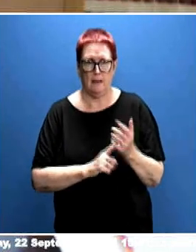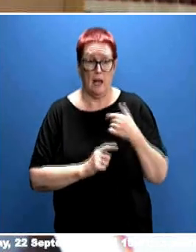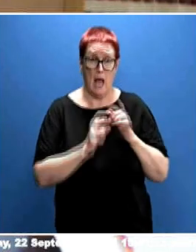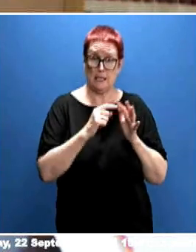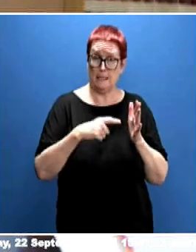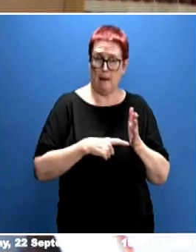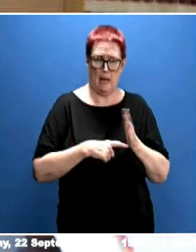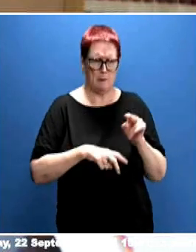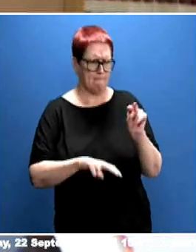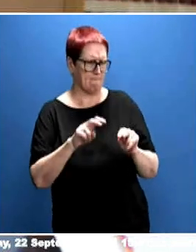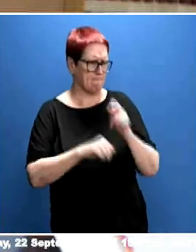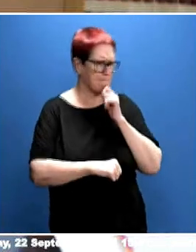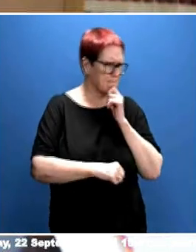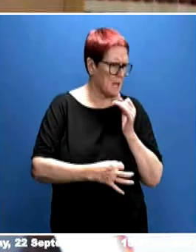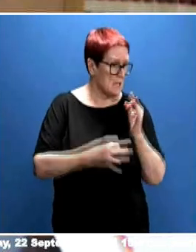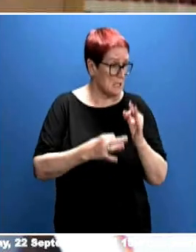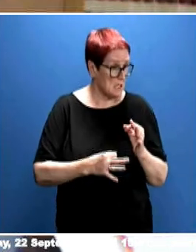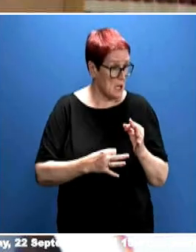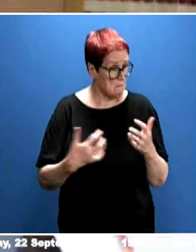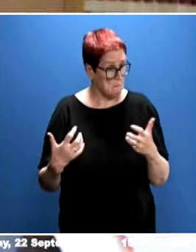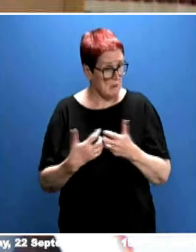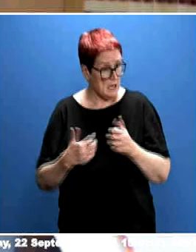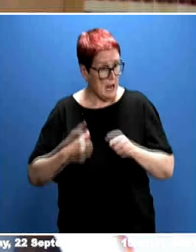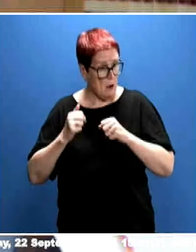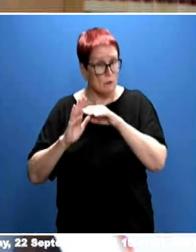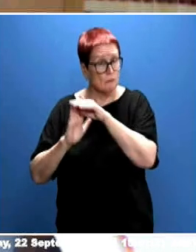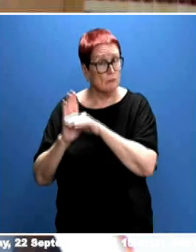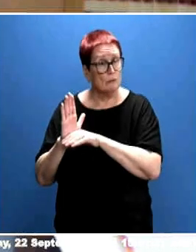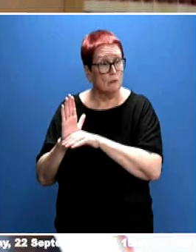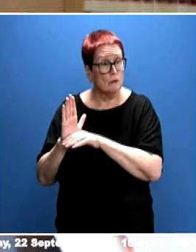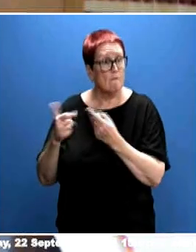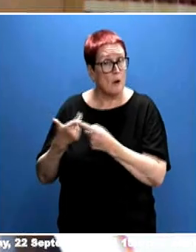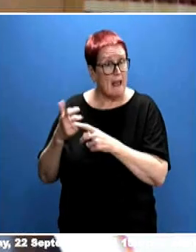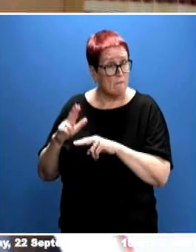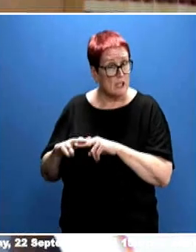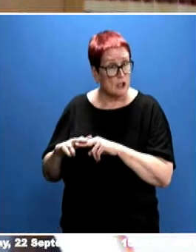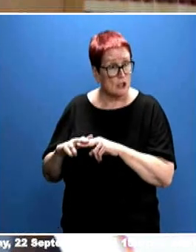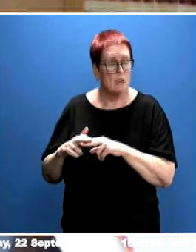if a child meets our criteria, because we have ongoing concerns or we have a new concern that